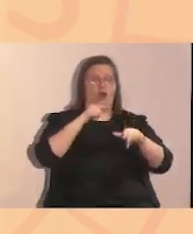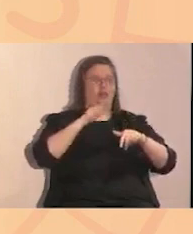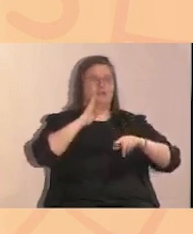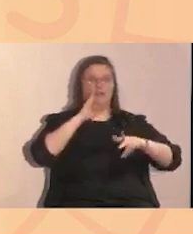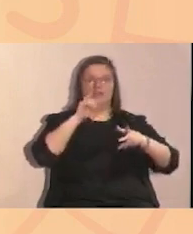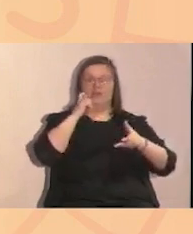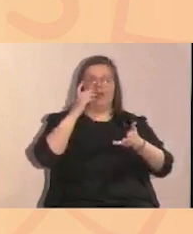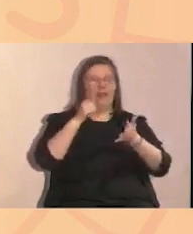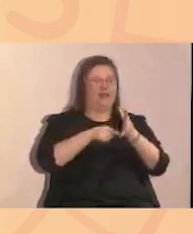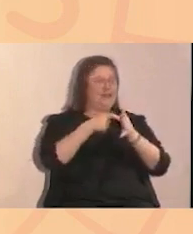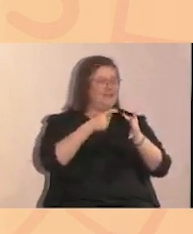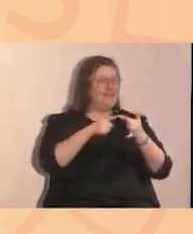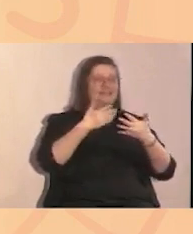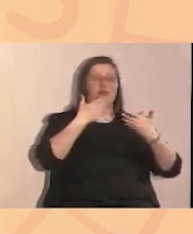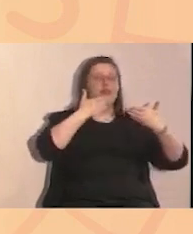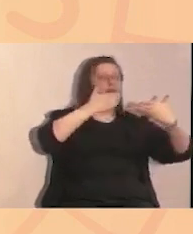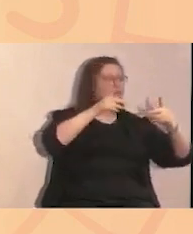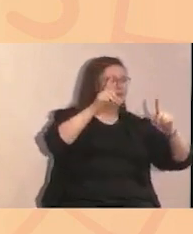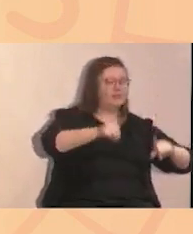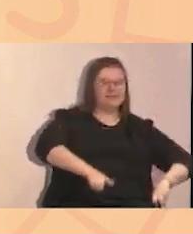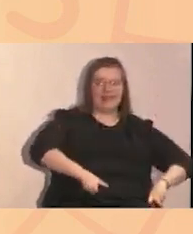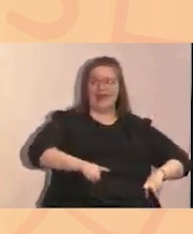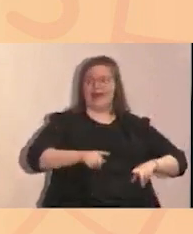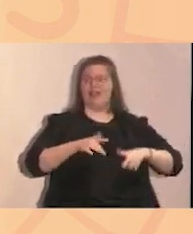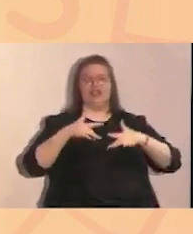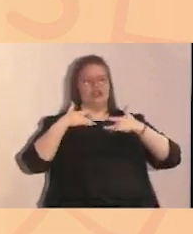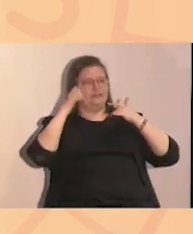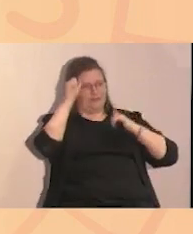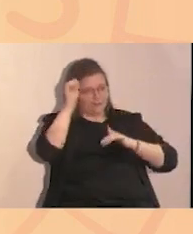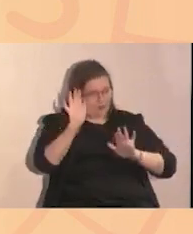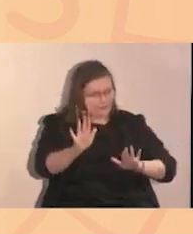so I'm just thanking everyone up front, so no one feels forgotten.